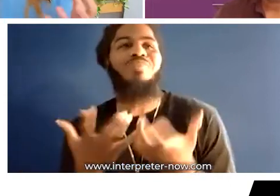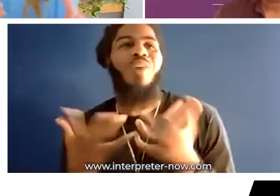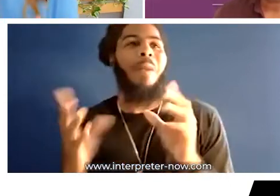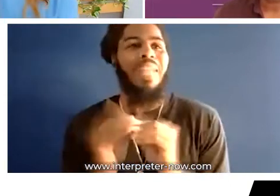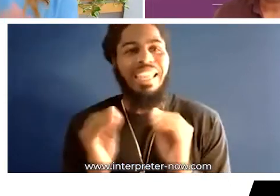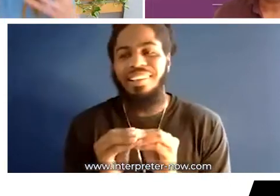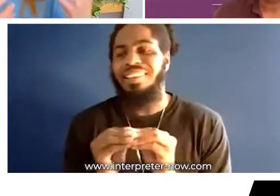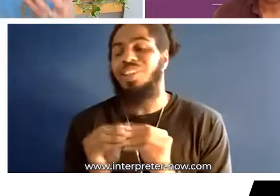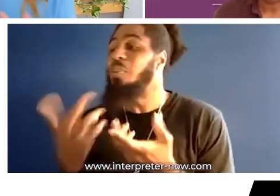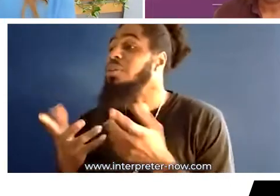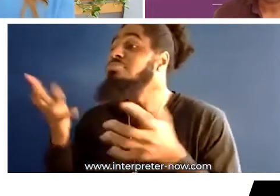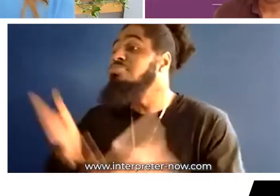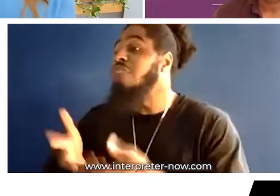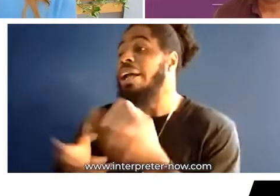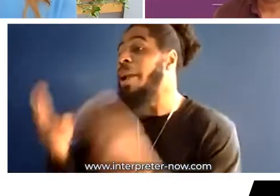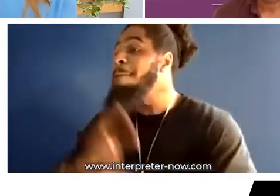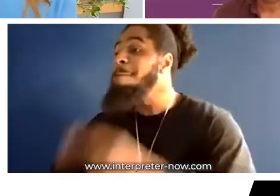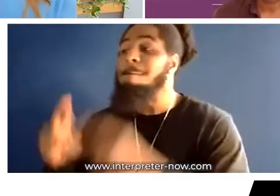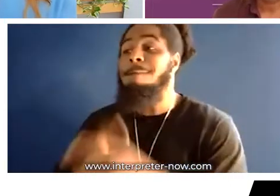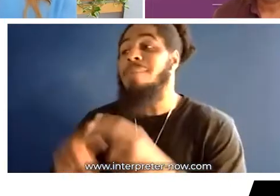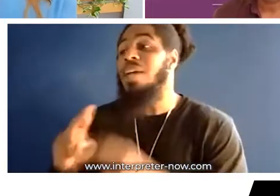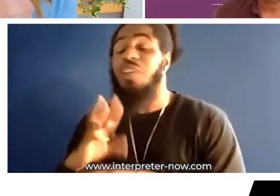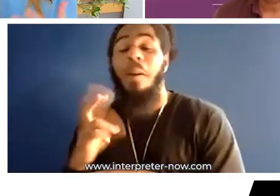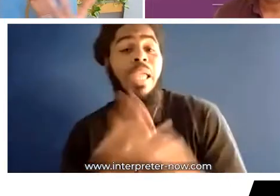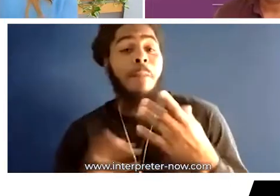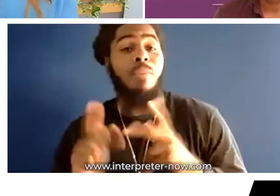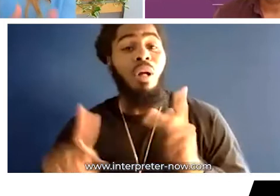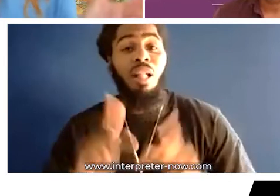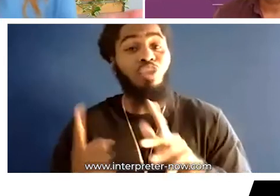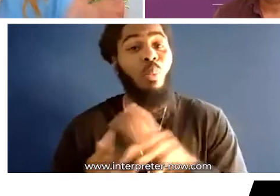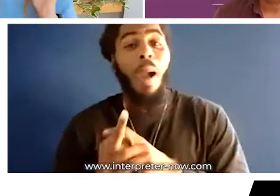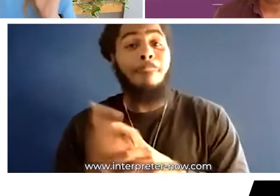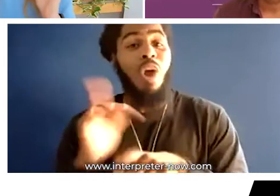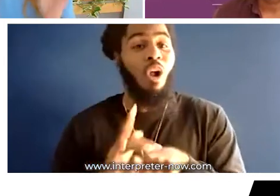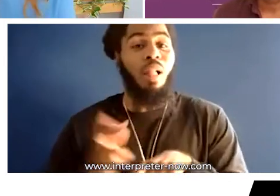of people get there early, and we talk amongst ourselves, or we meet each other in the hallway